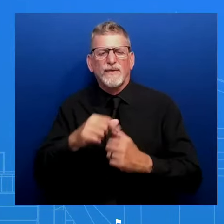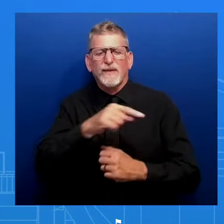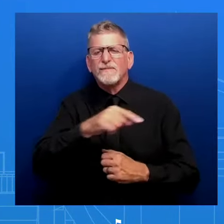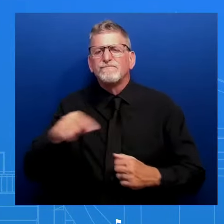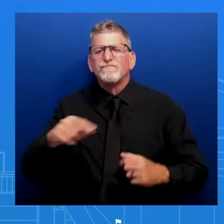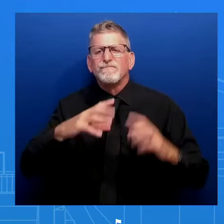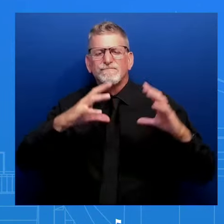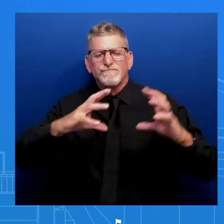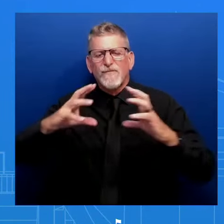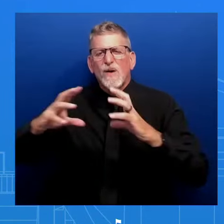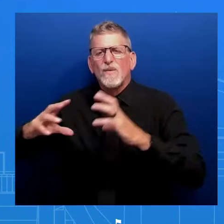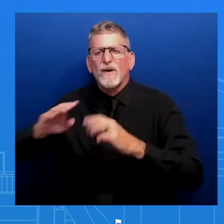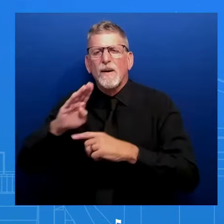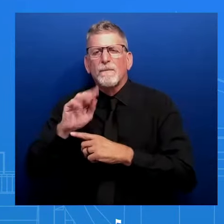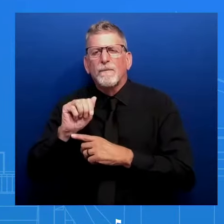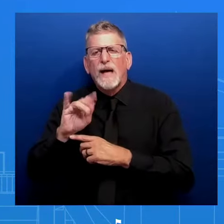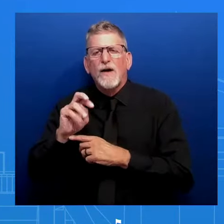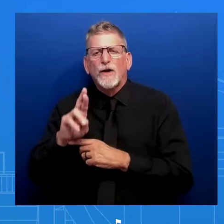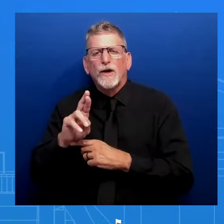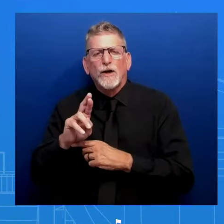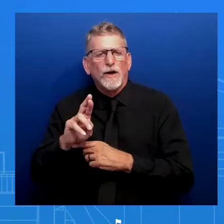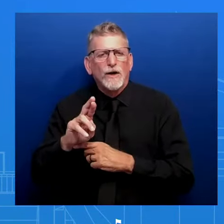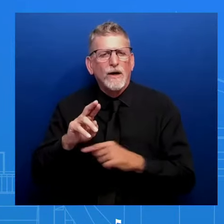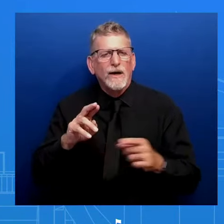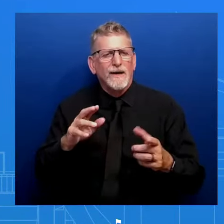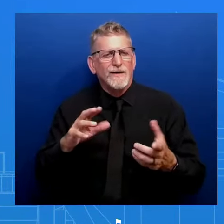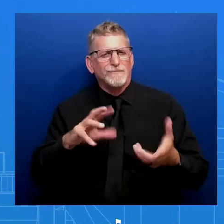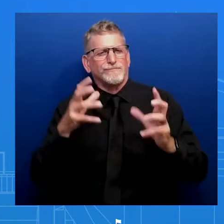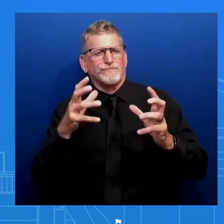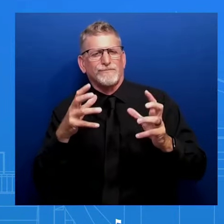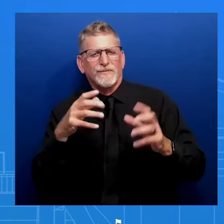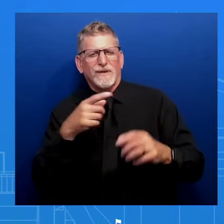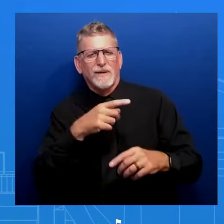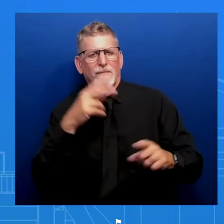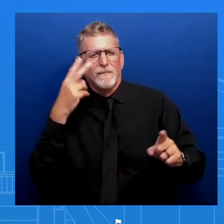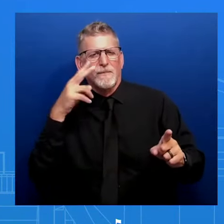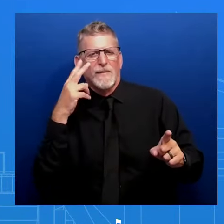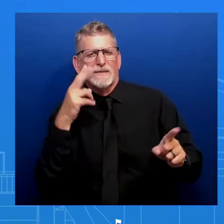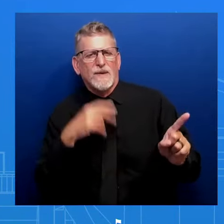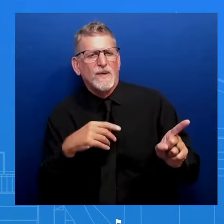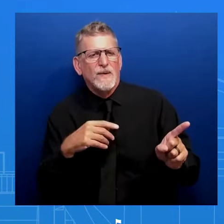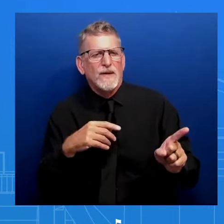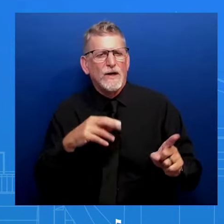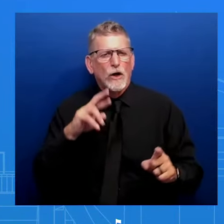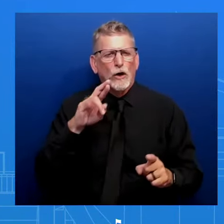and a group of Biden administration officials were in Mexico this week. Did the Mexican government raise the issue